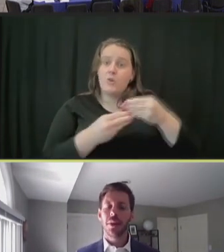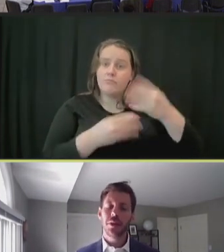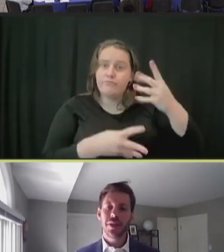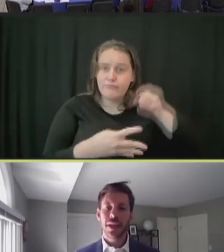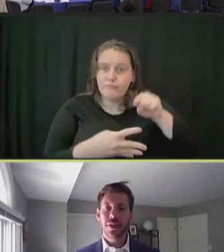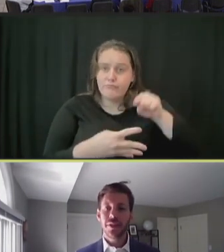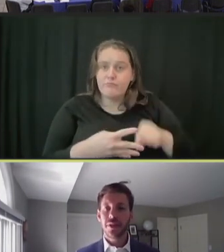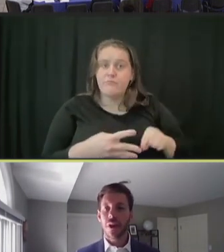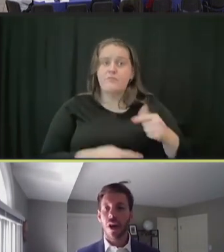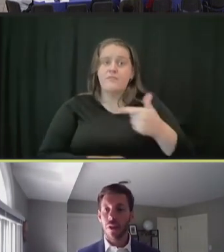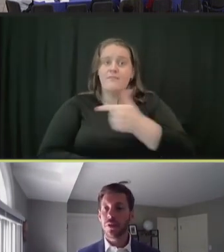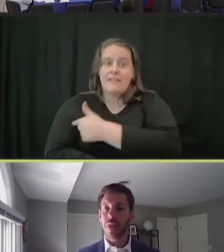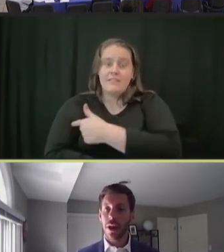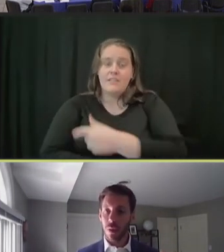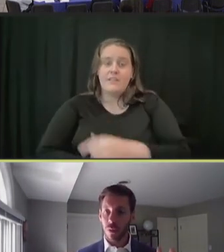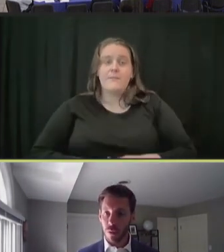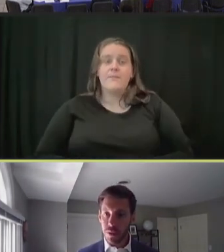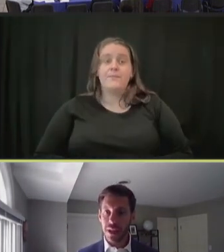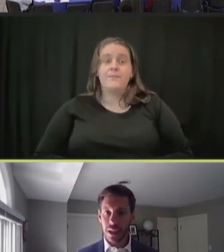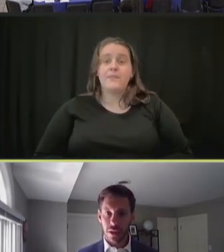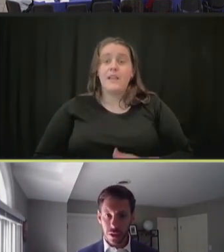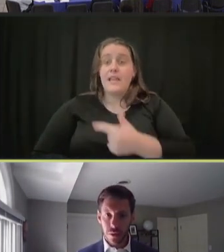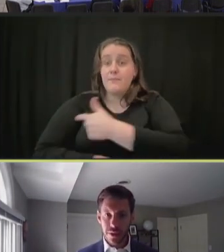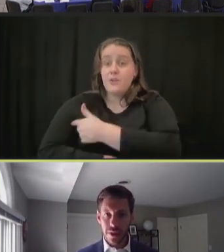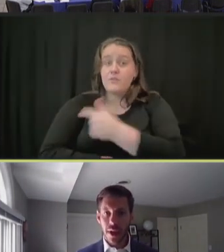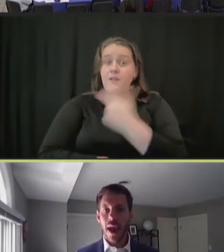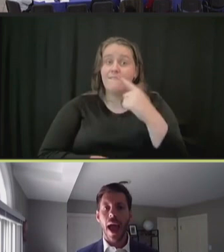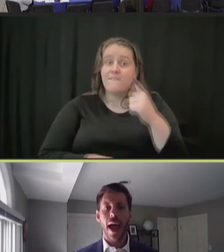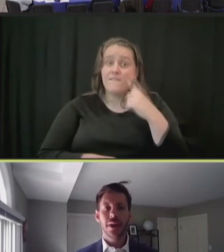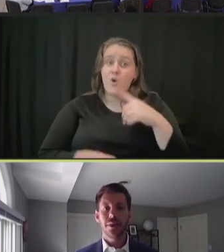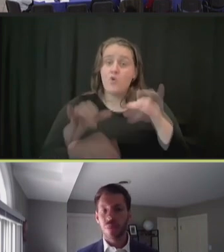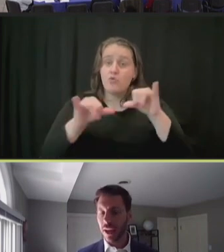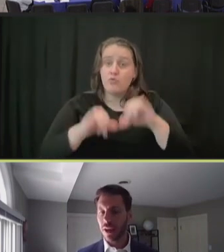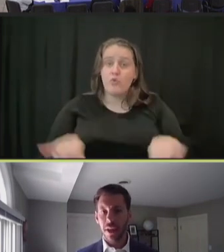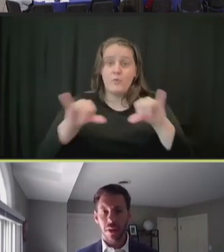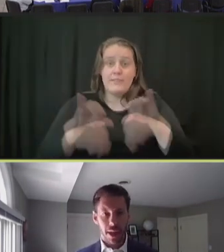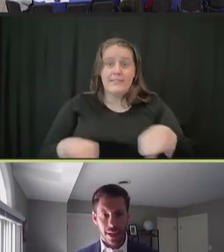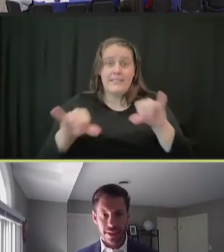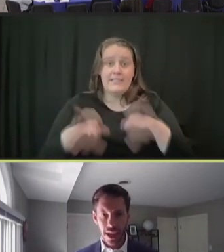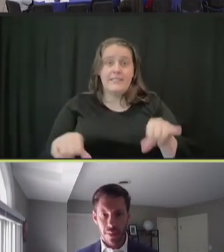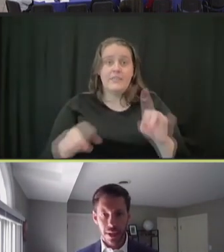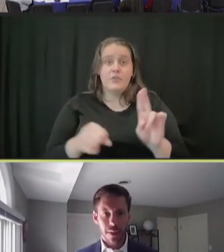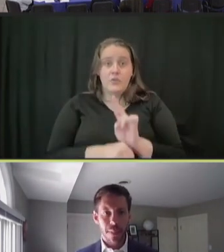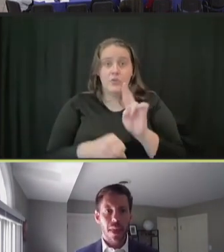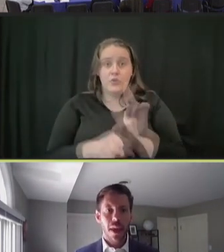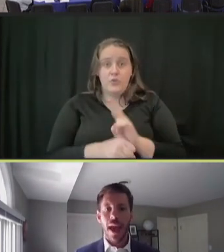Immunizations are those that are for routine use, as recommended by ACIP.